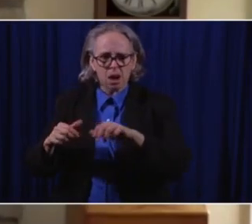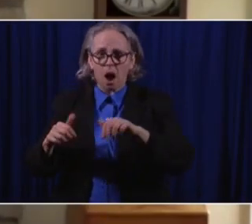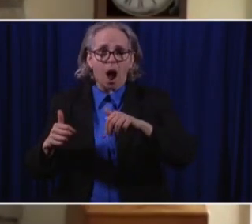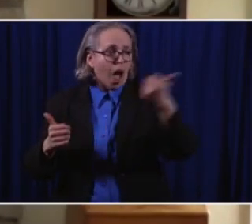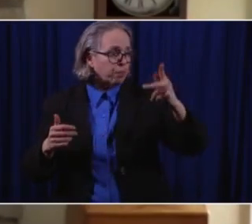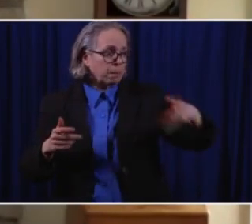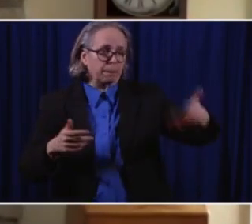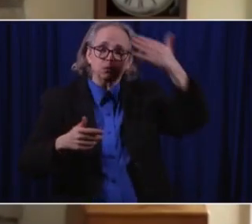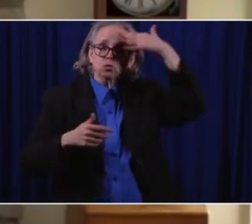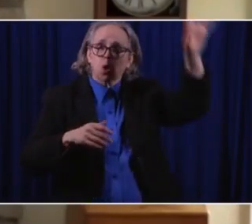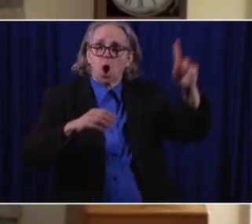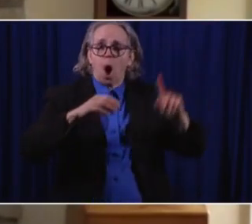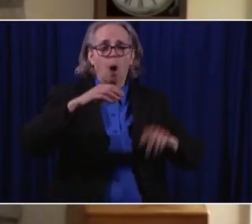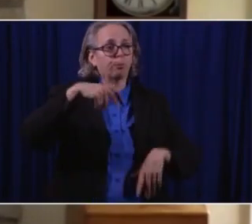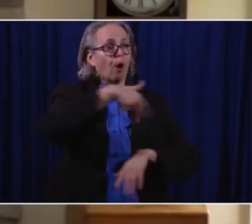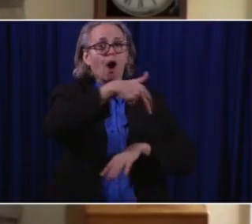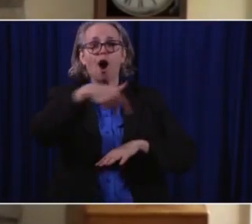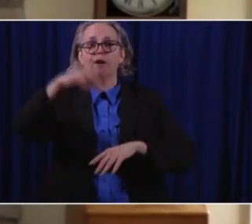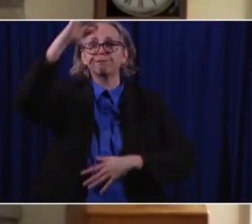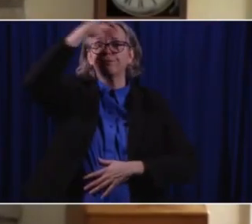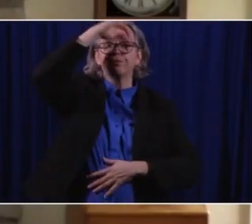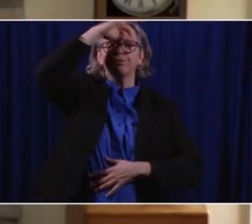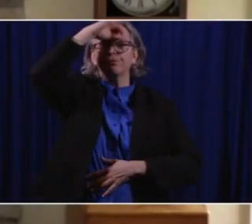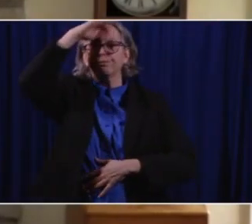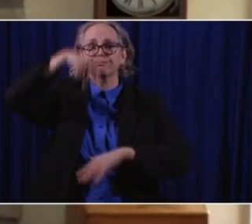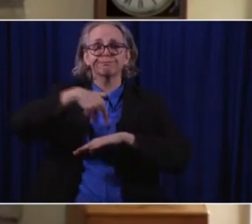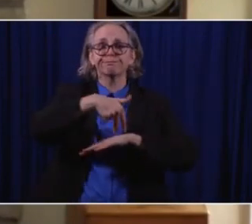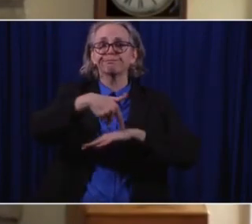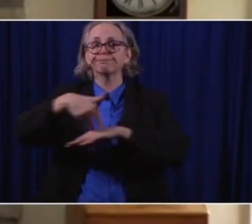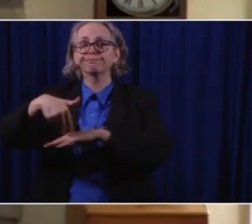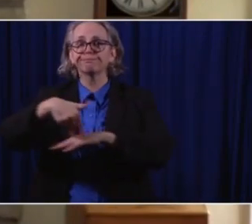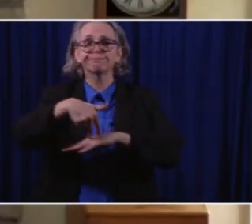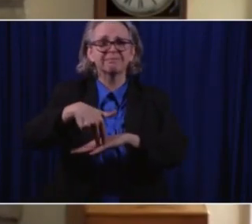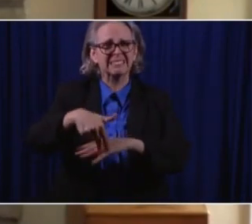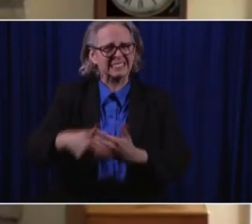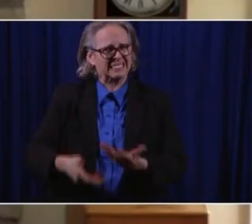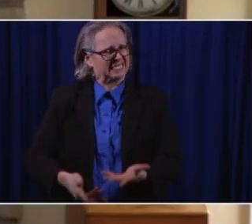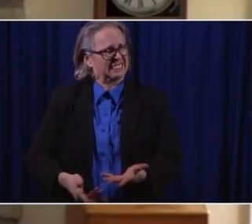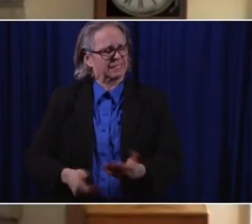have been confirmed in just the people who actually test we also know that there are people who don't show that they have